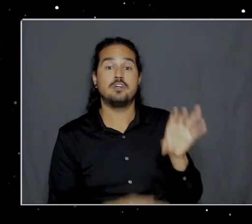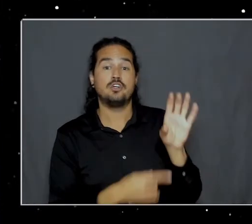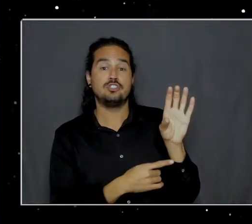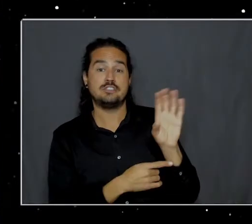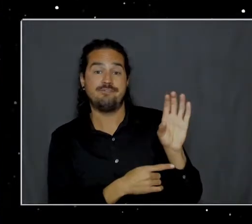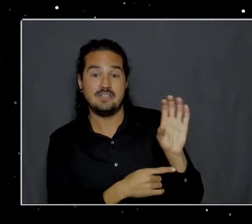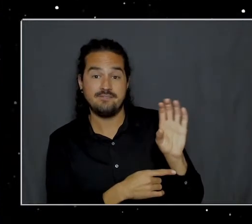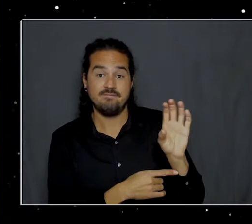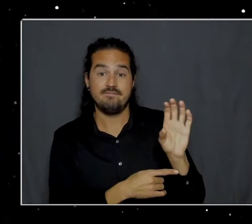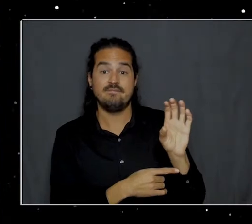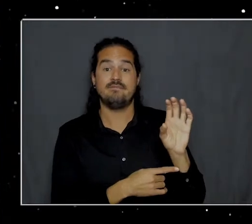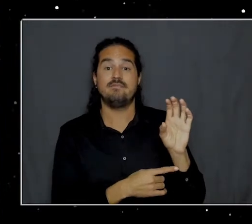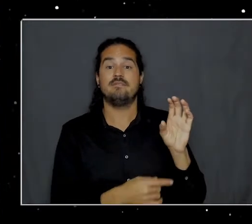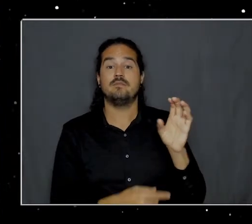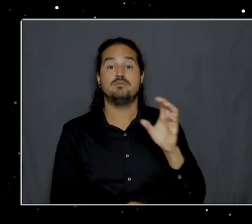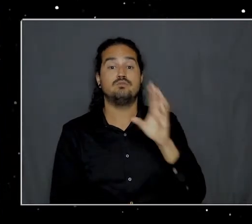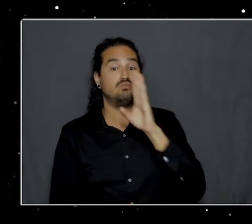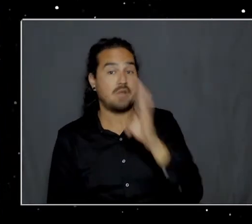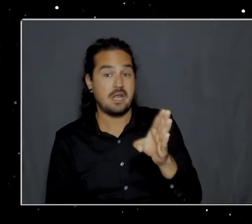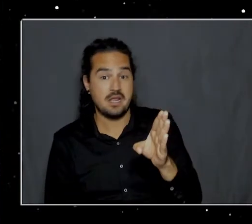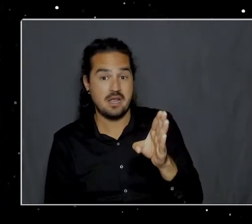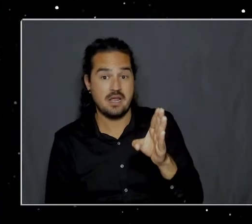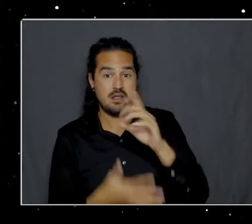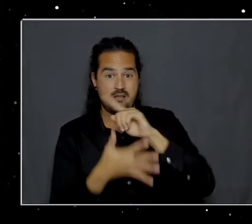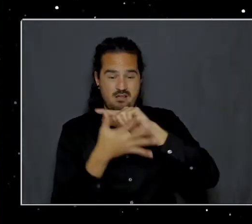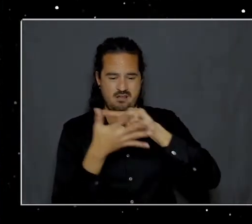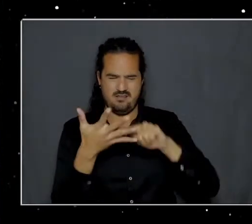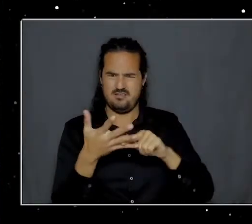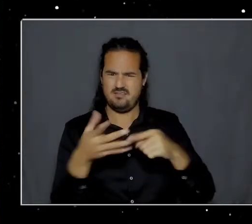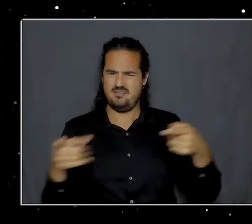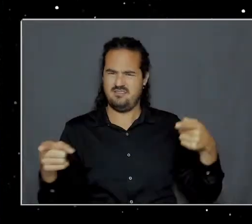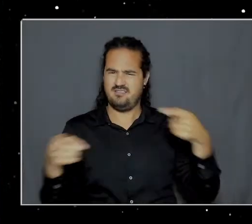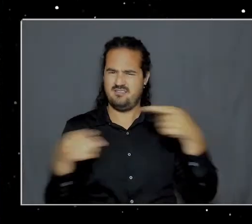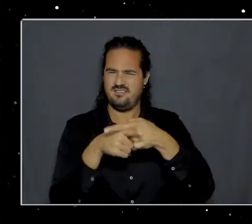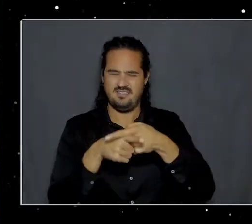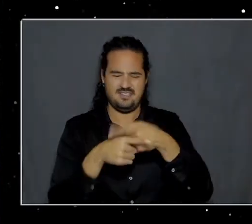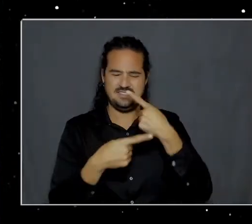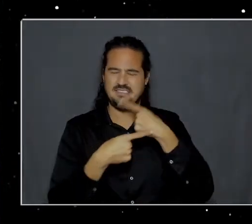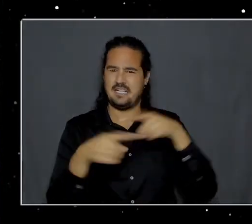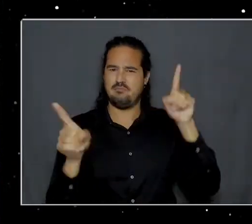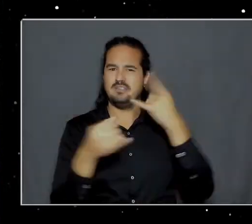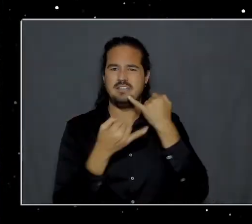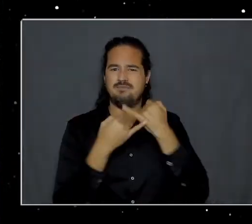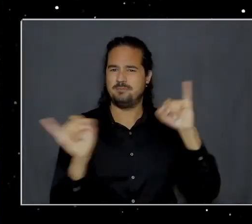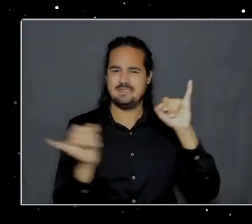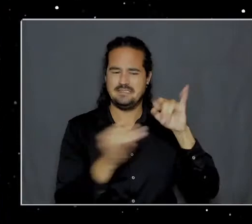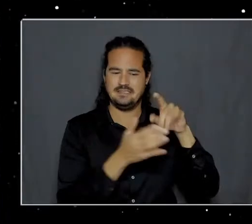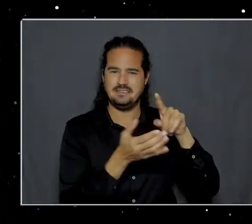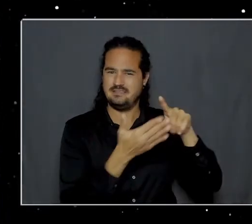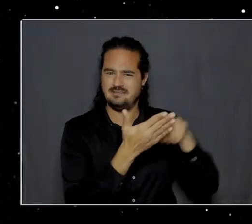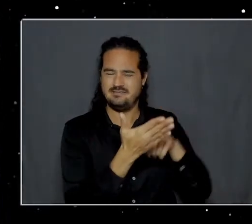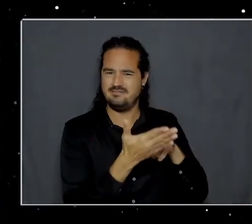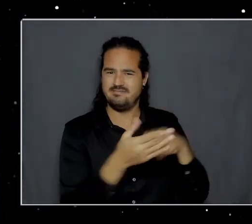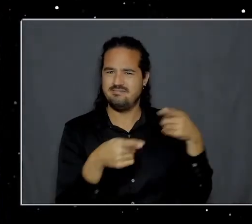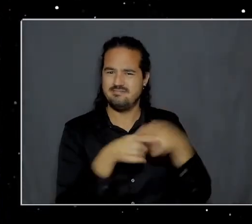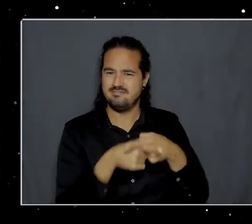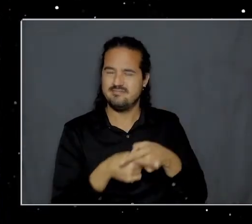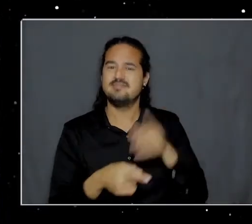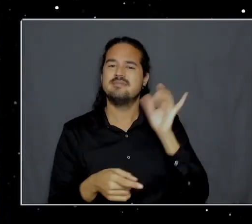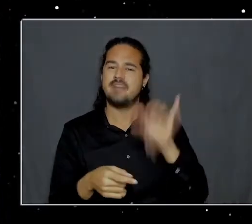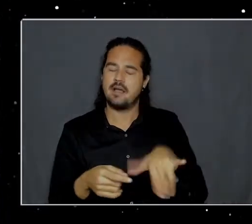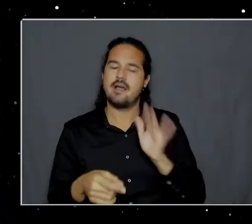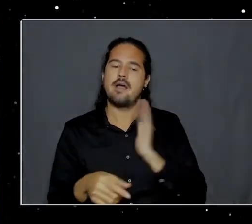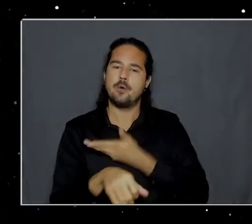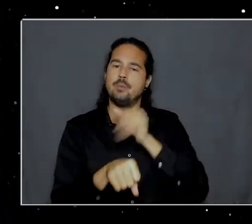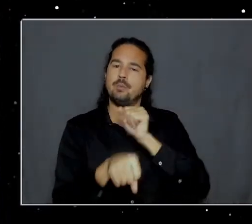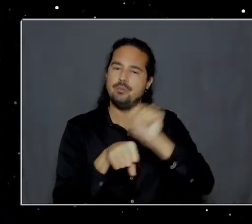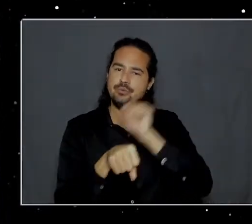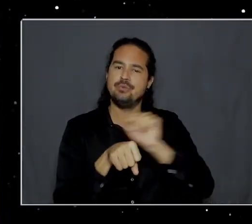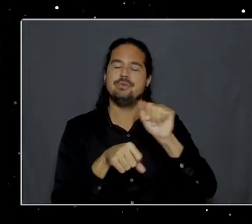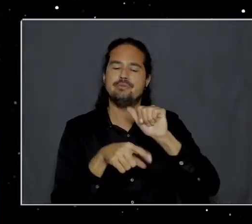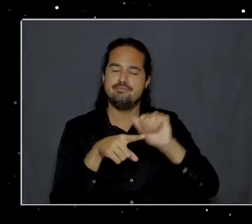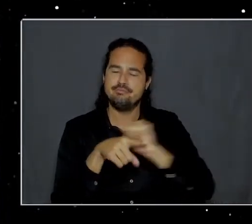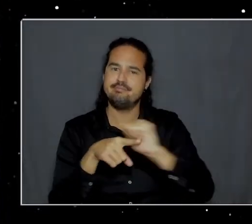STRAIGHT.